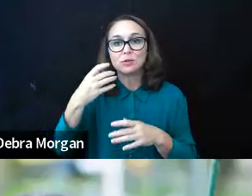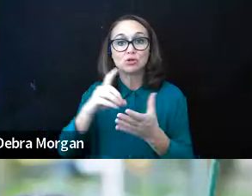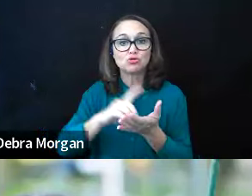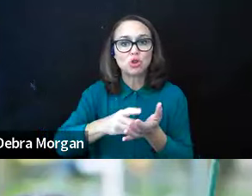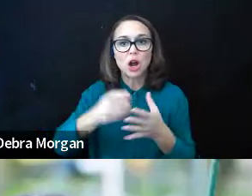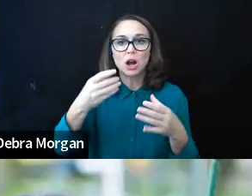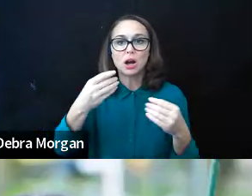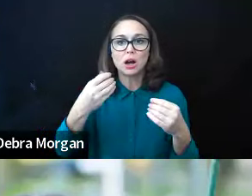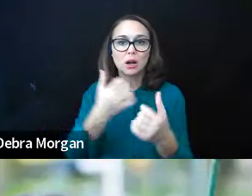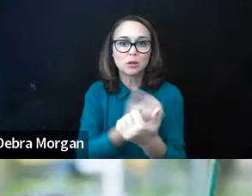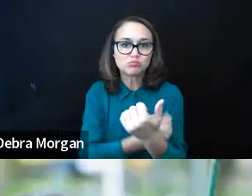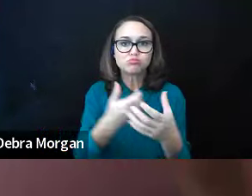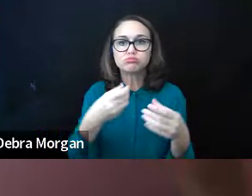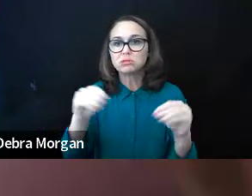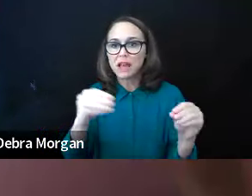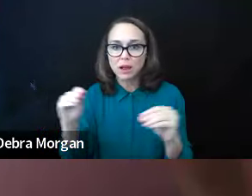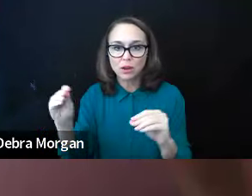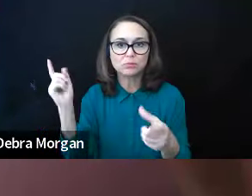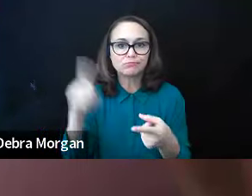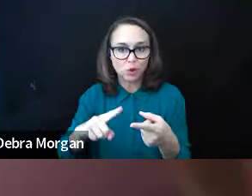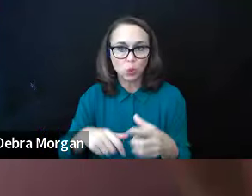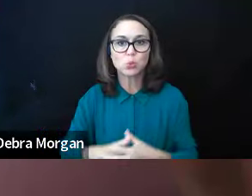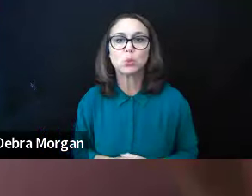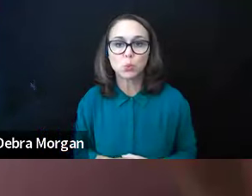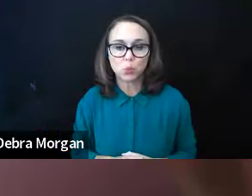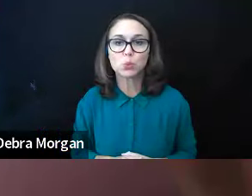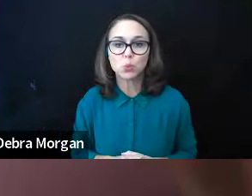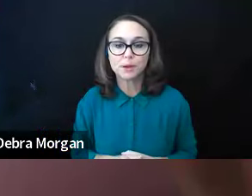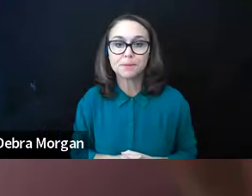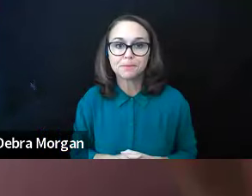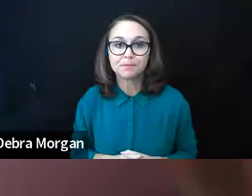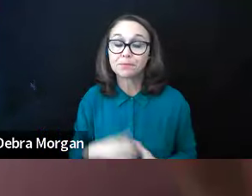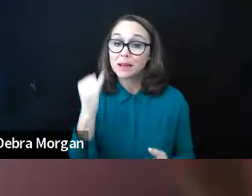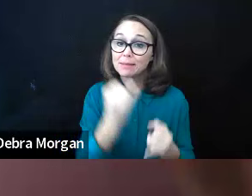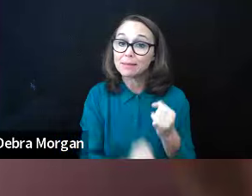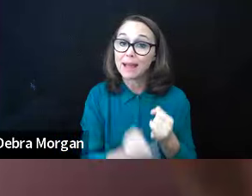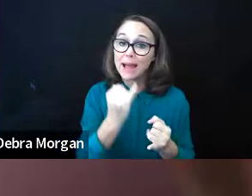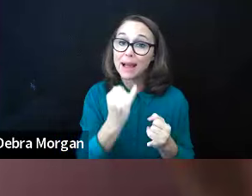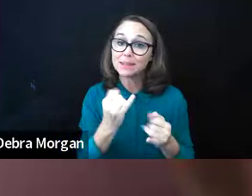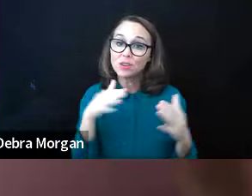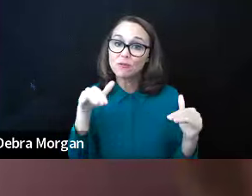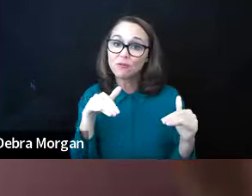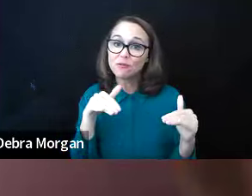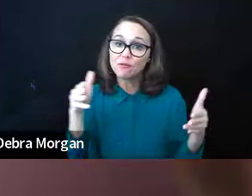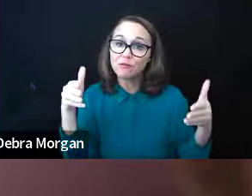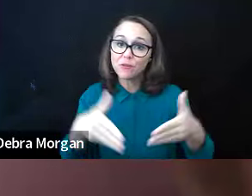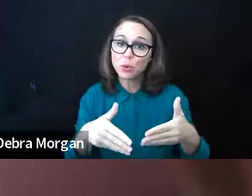please. This last strategy focuses on timely access to intervention and effective care,